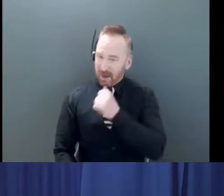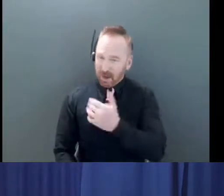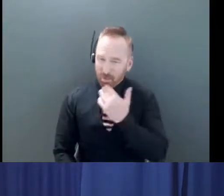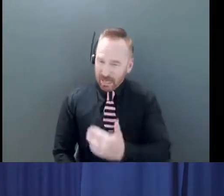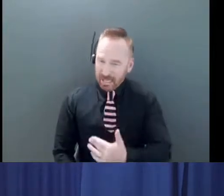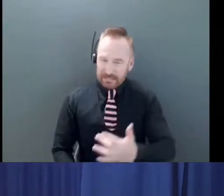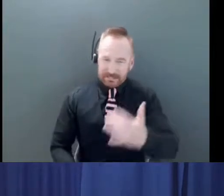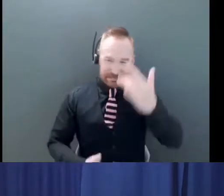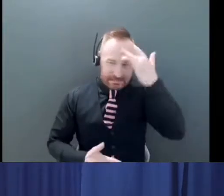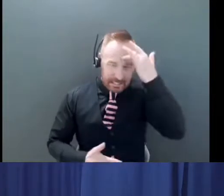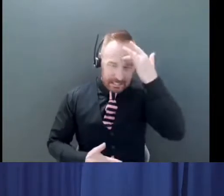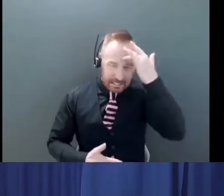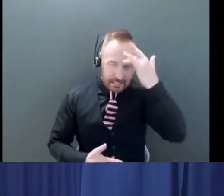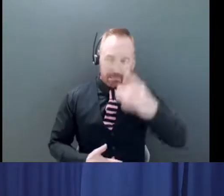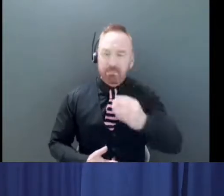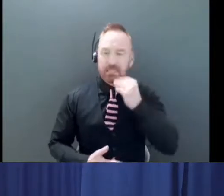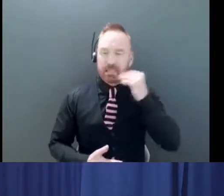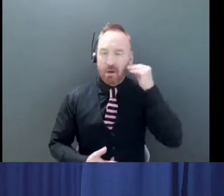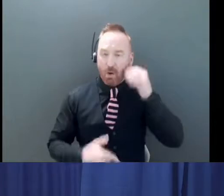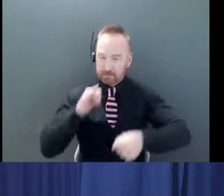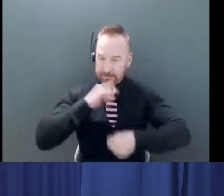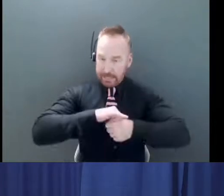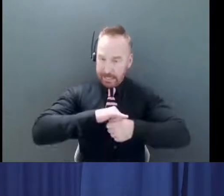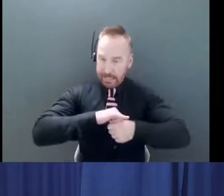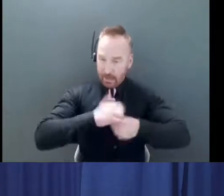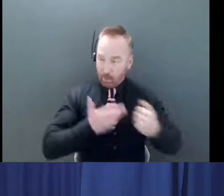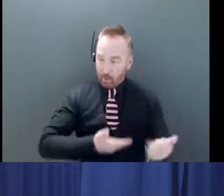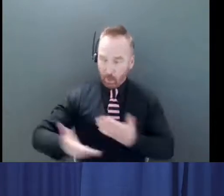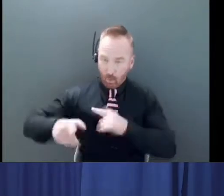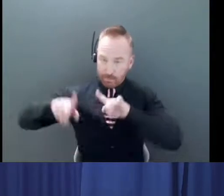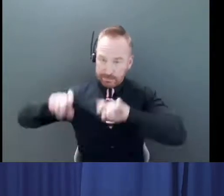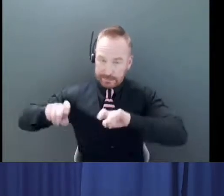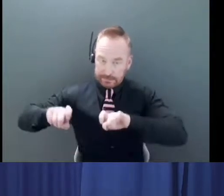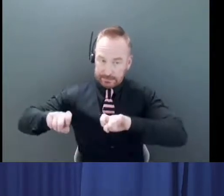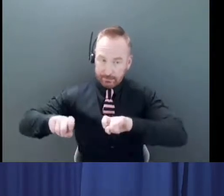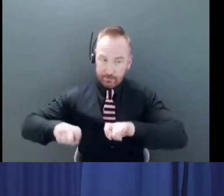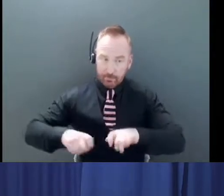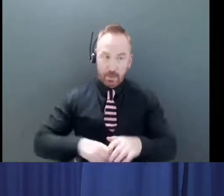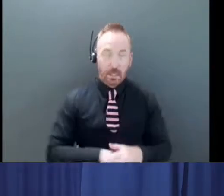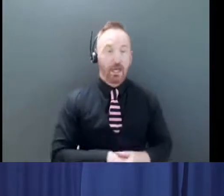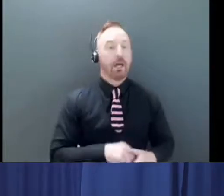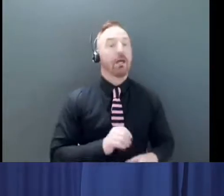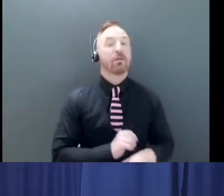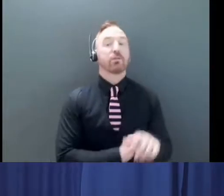We are updating the traffic light assessment tool and will be making it available before